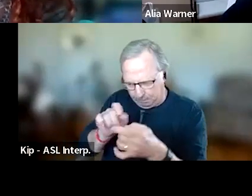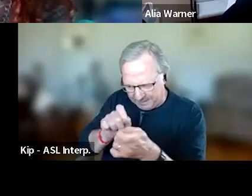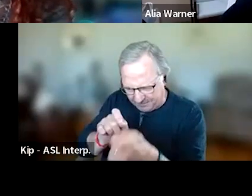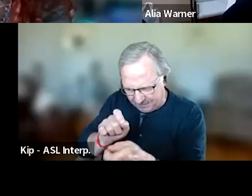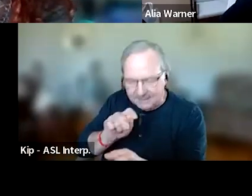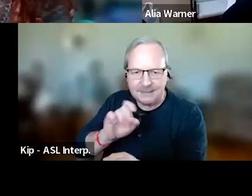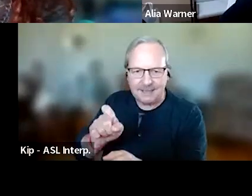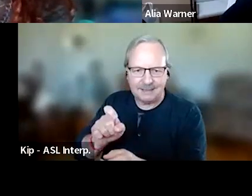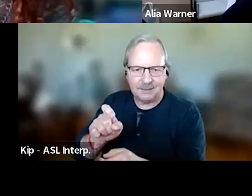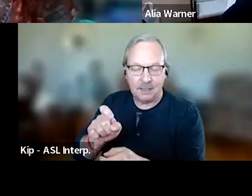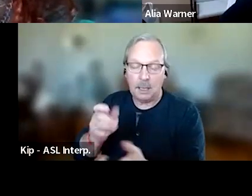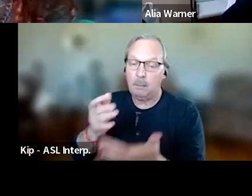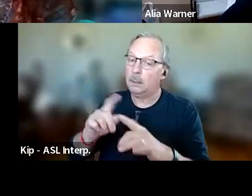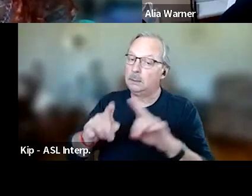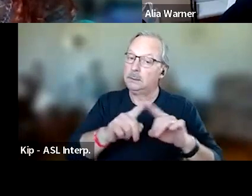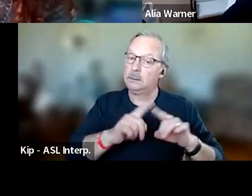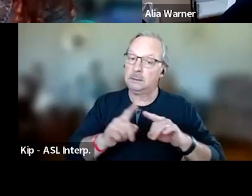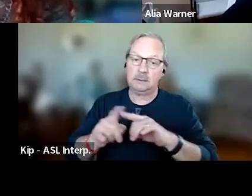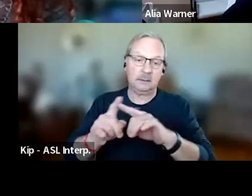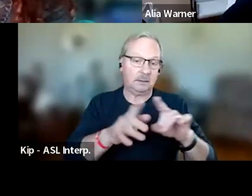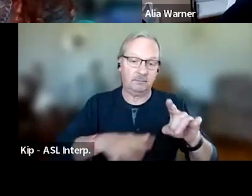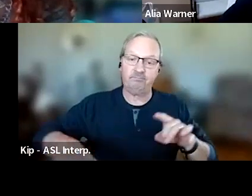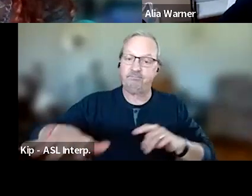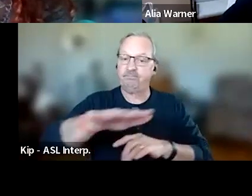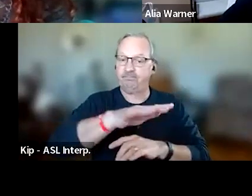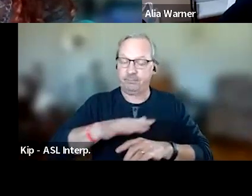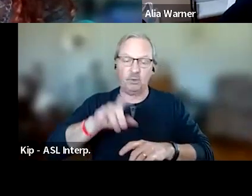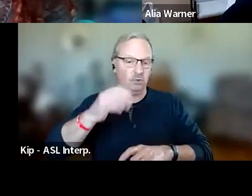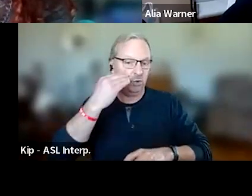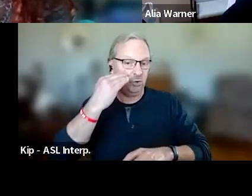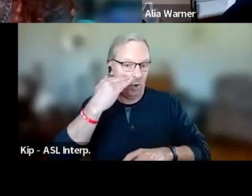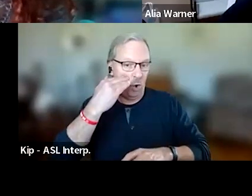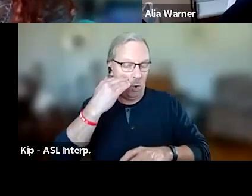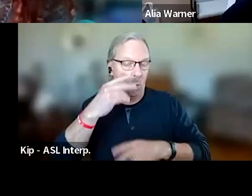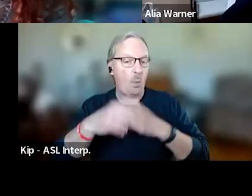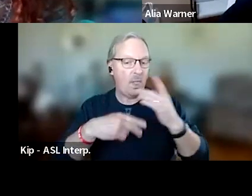be different everywhere you practice and you should know what those kind of rules are in your area.